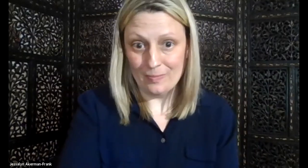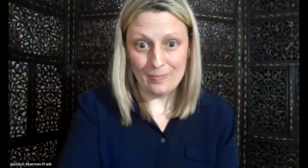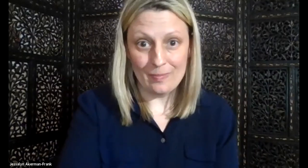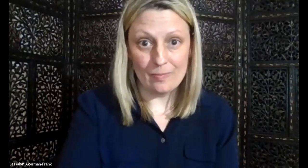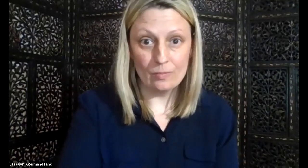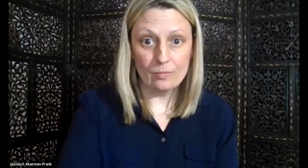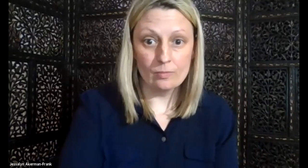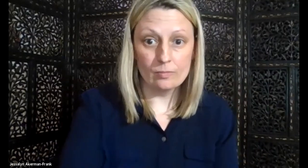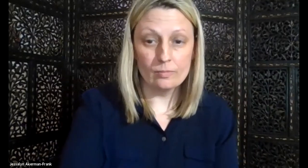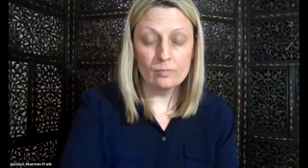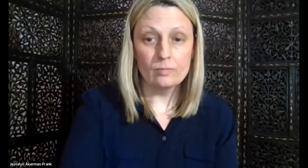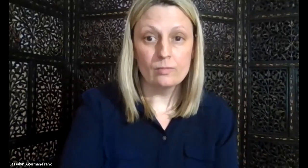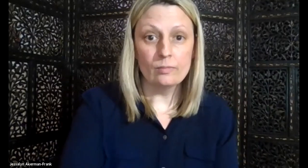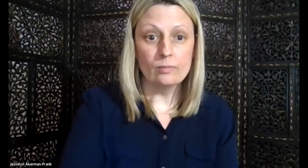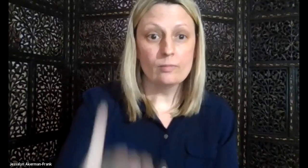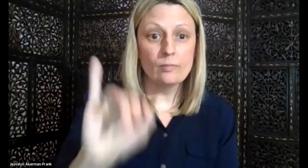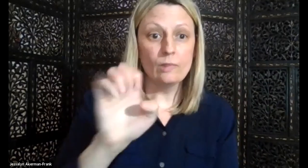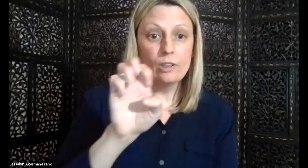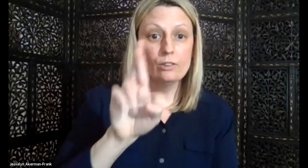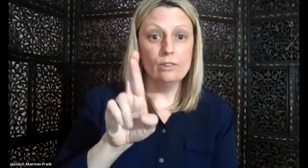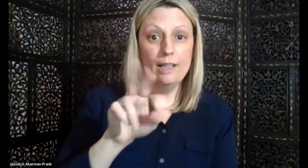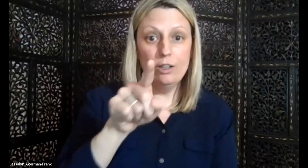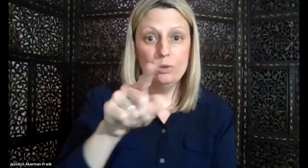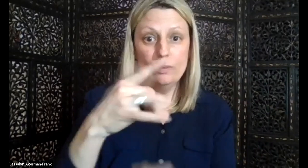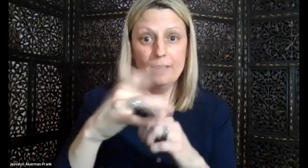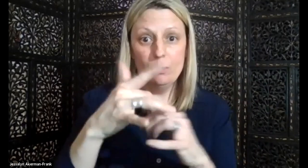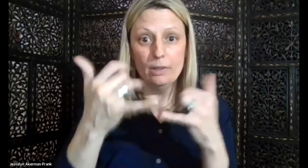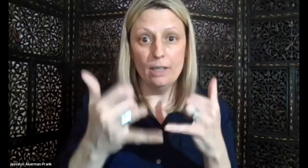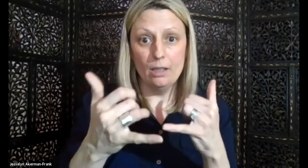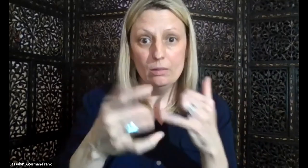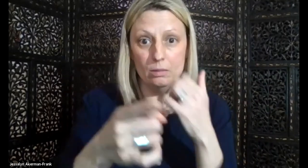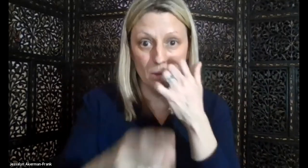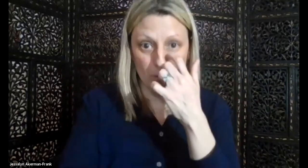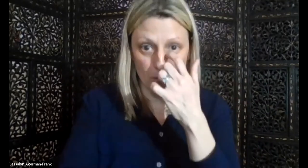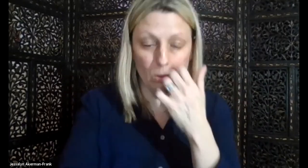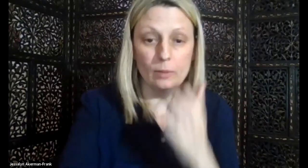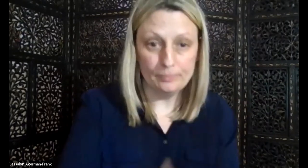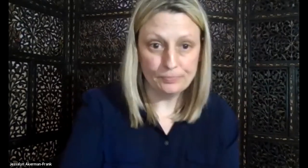All right, Roger, I'm going to hang up with everyone else and I'm going to ask one of the team members to